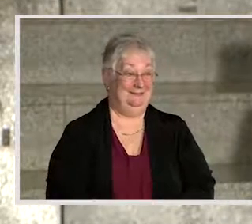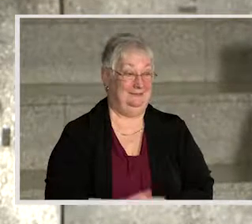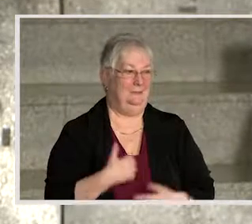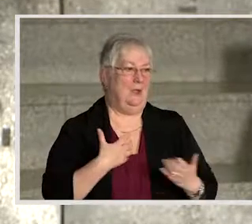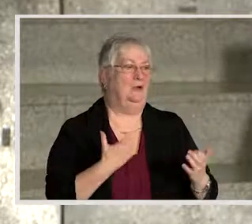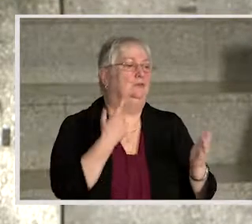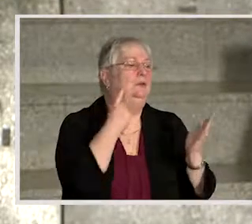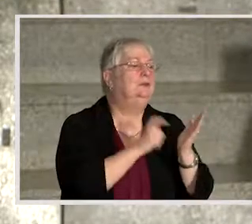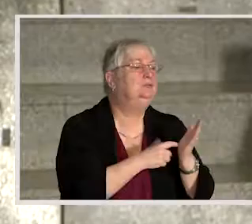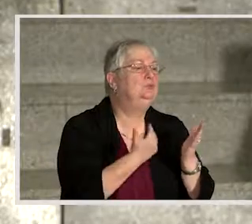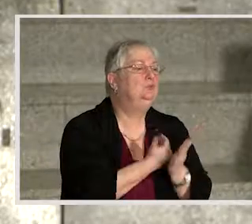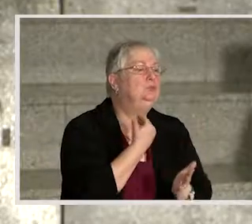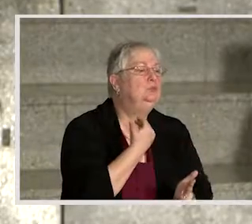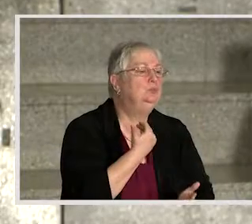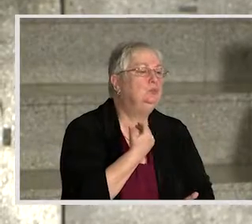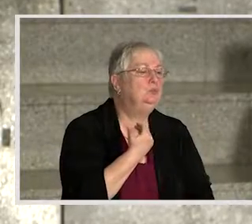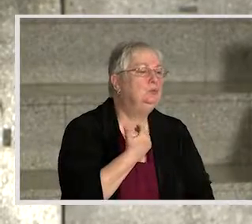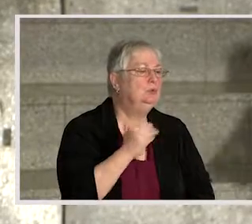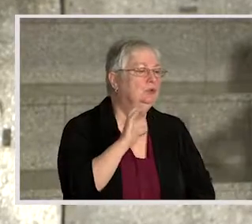BELIEVE IS HERE AND THERE IS ANTWAN.